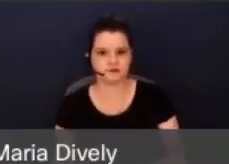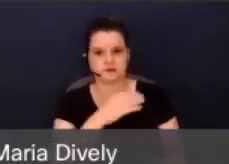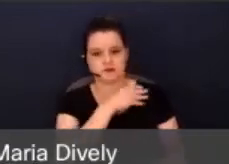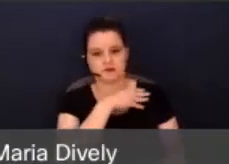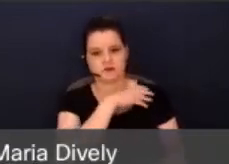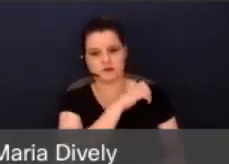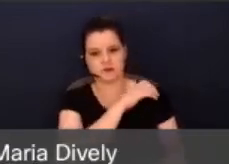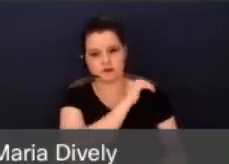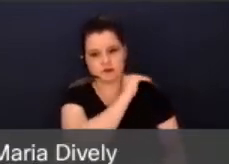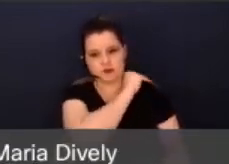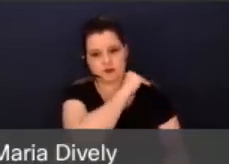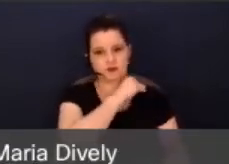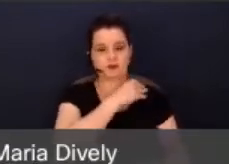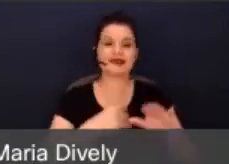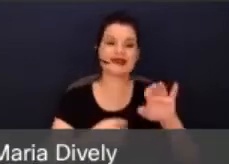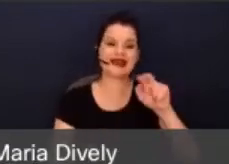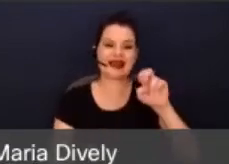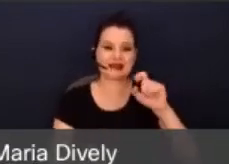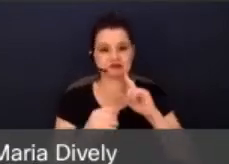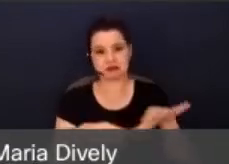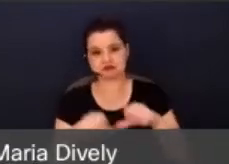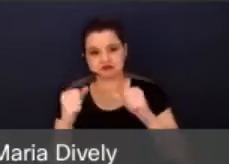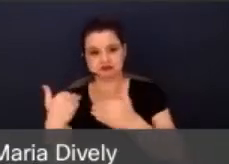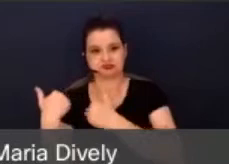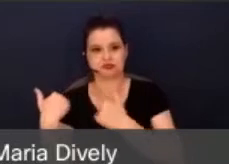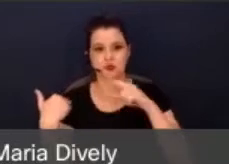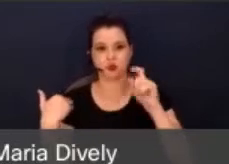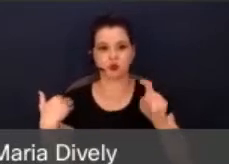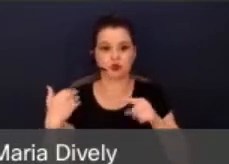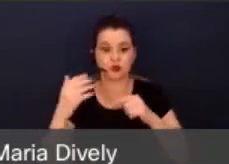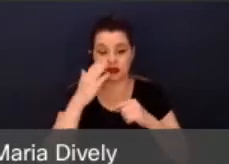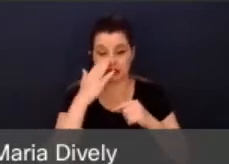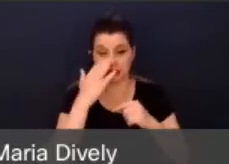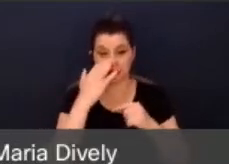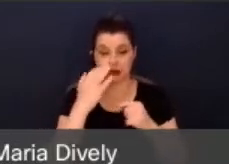Yeah, this is Elaine. I can take this question. Um, in the- when you click